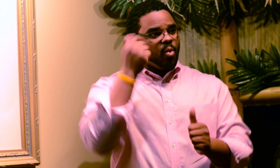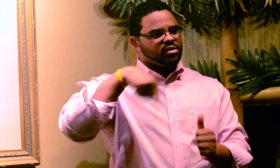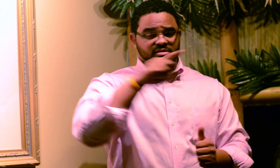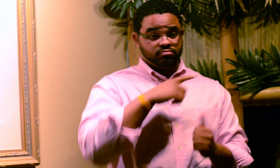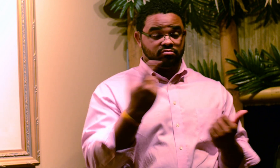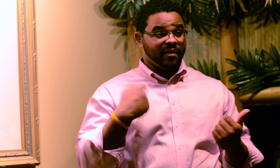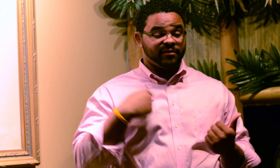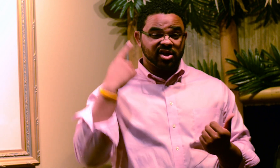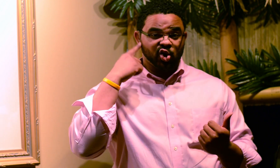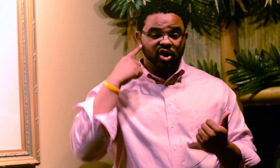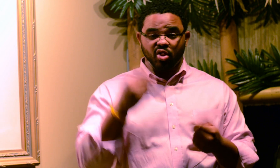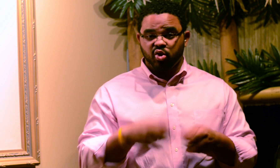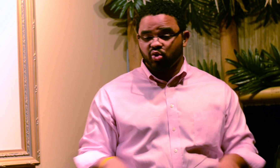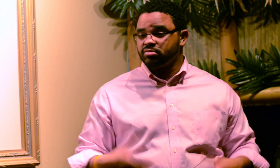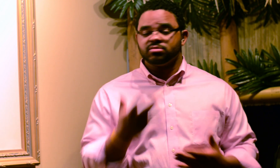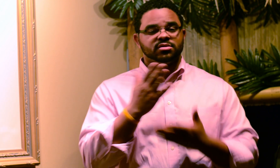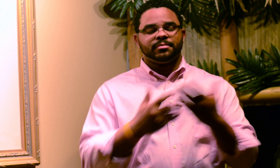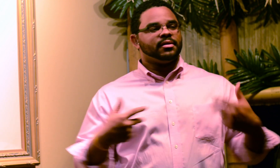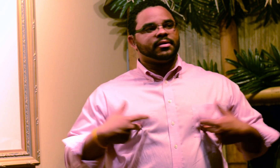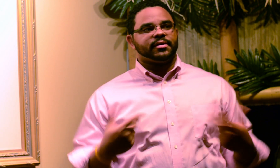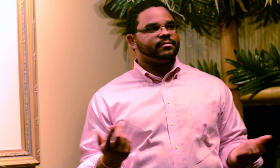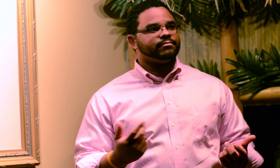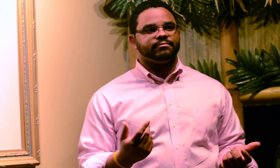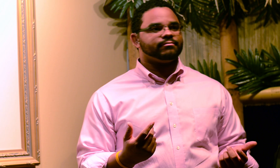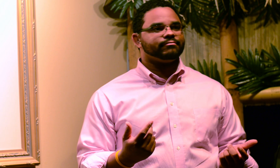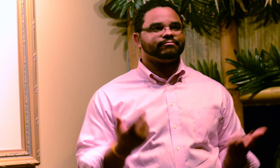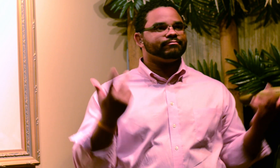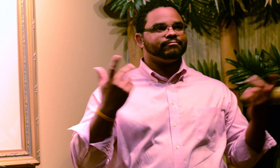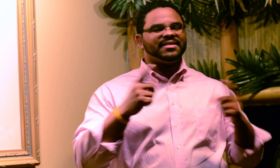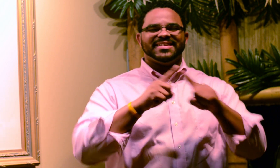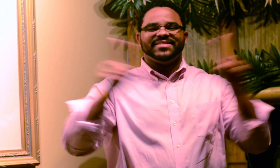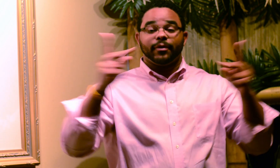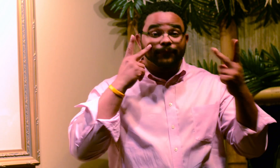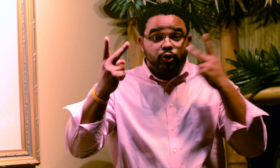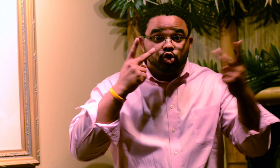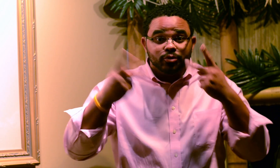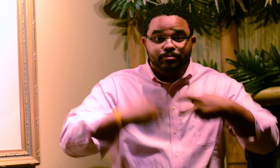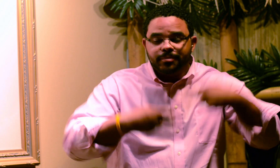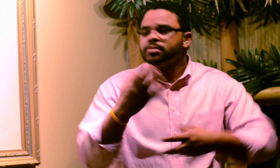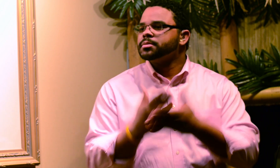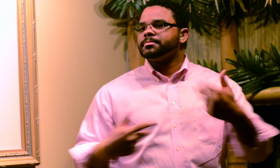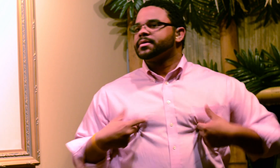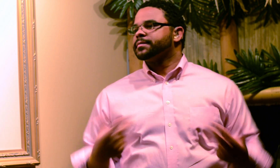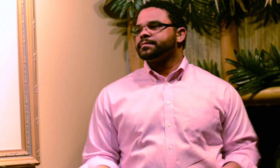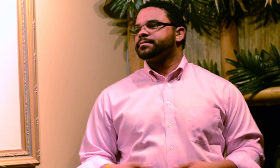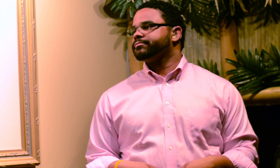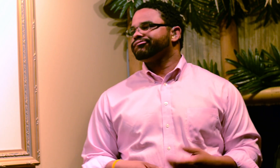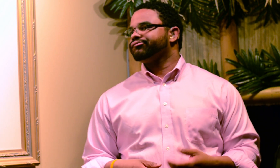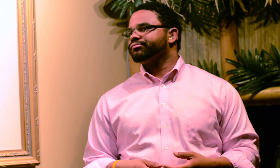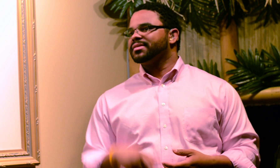Most of us do have hearing loss, but some of us .... Some of us also have vision impairments, for example.